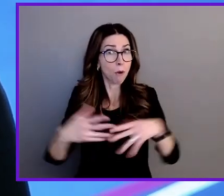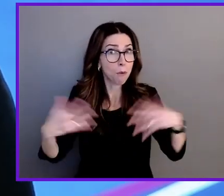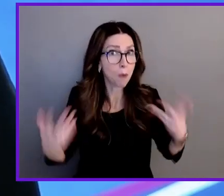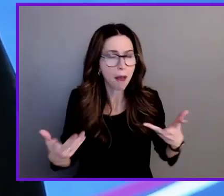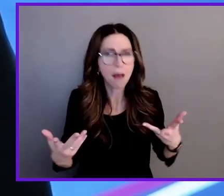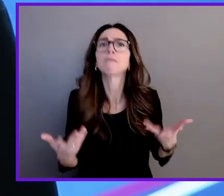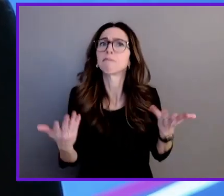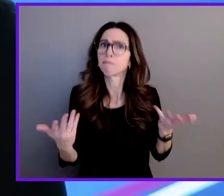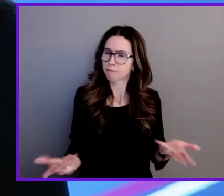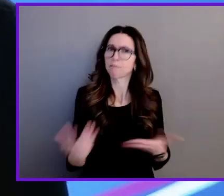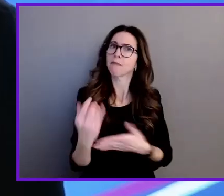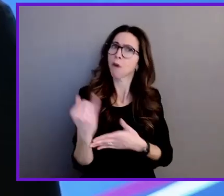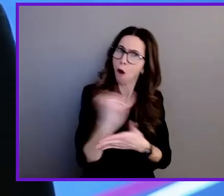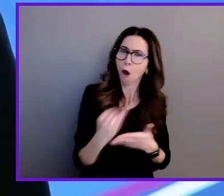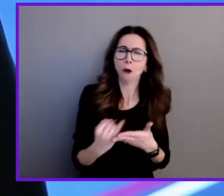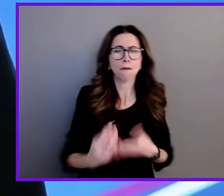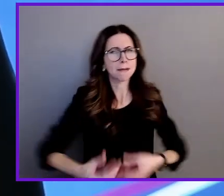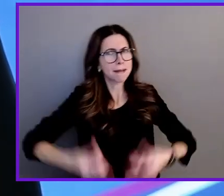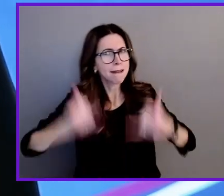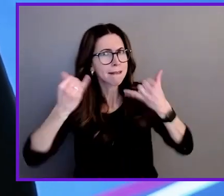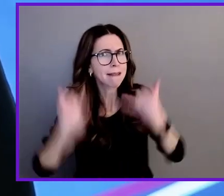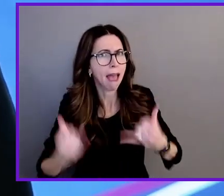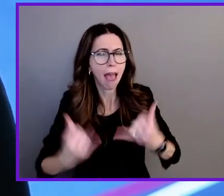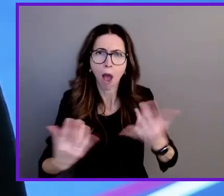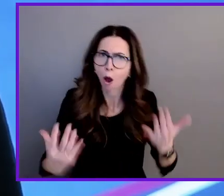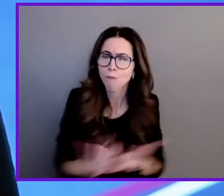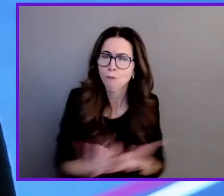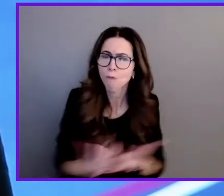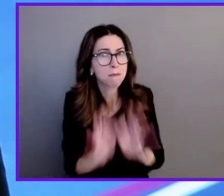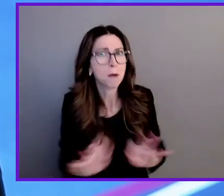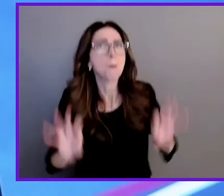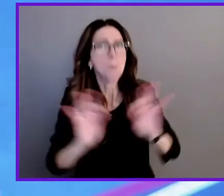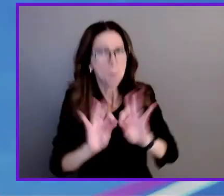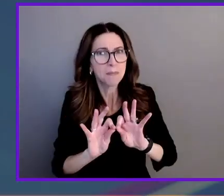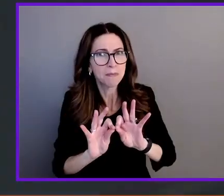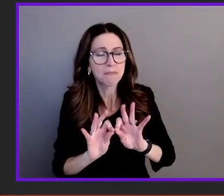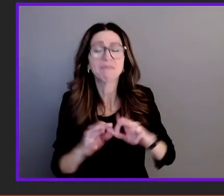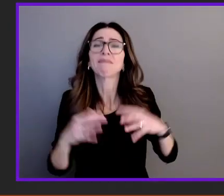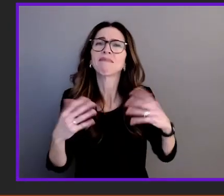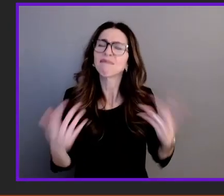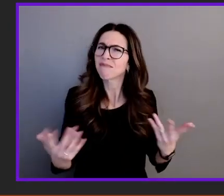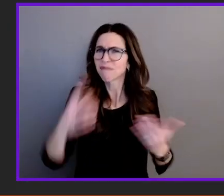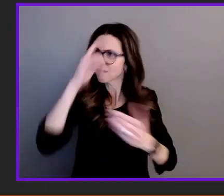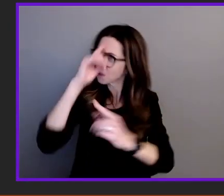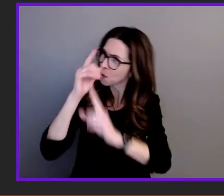to rebuild the sector on a more inclusive, fair, and sustainable basis.